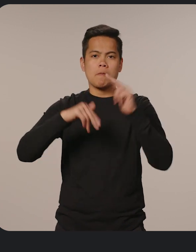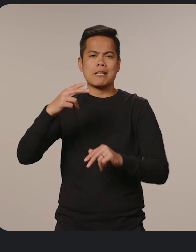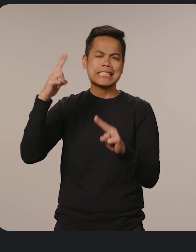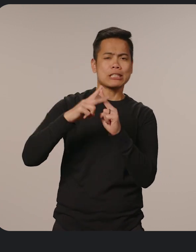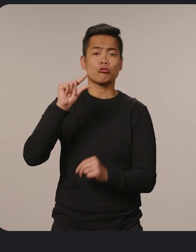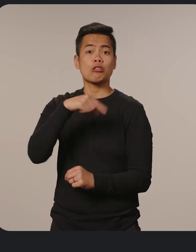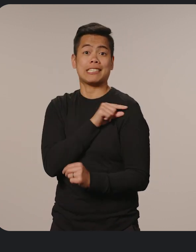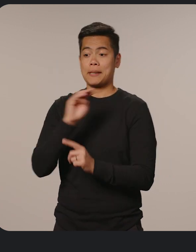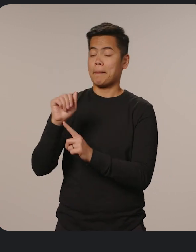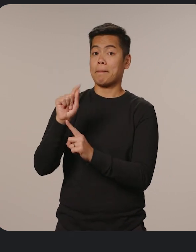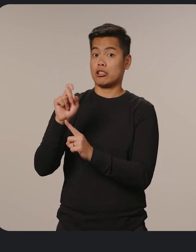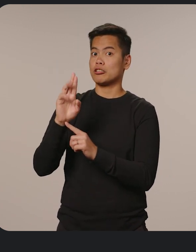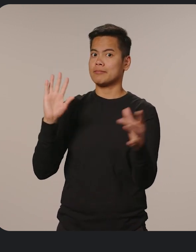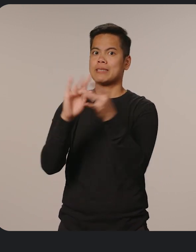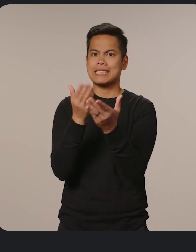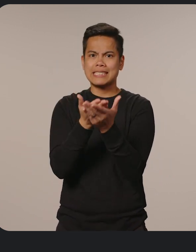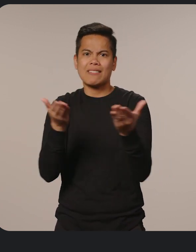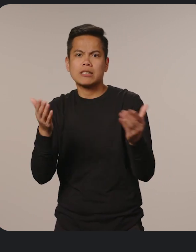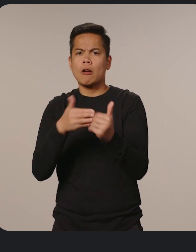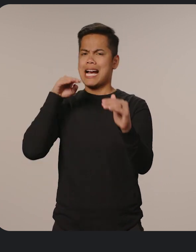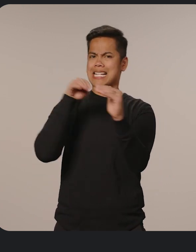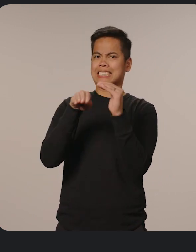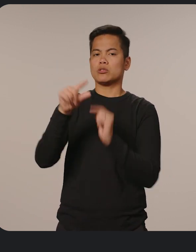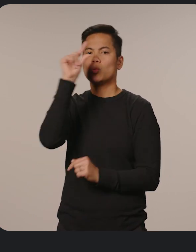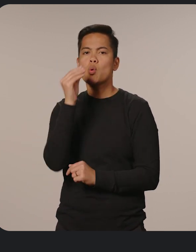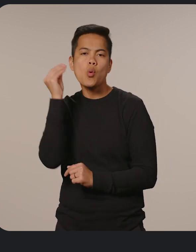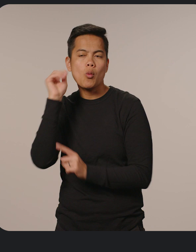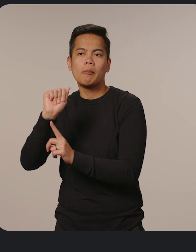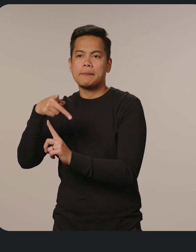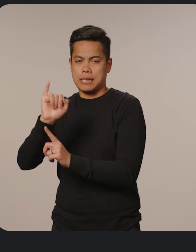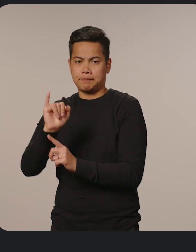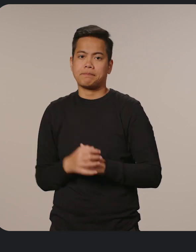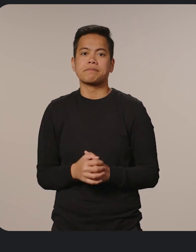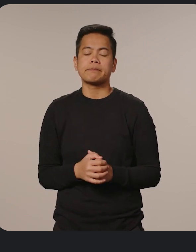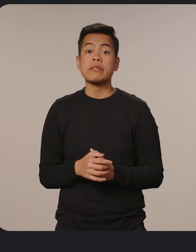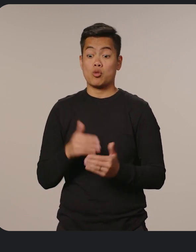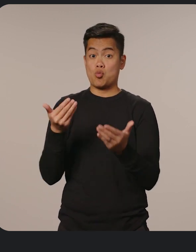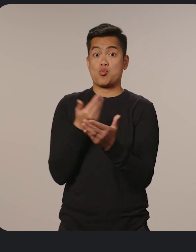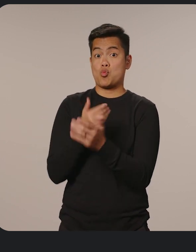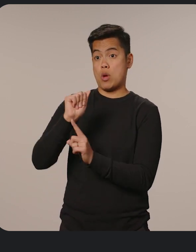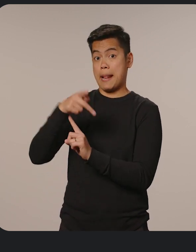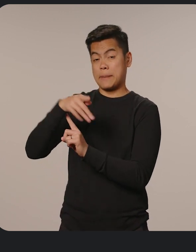device and structure access to the Google Home APIs. These new APIs simplify the process